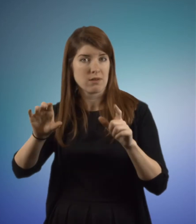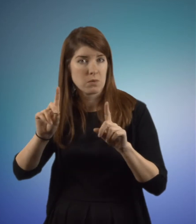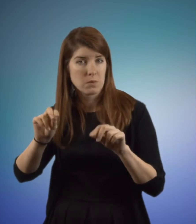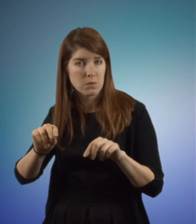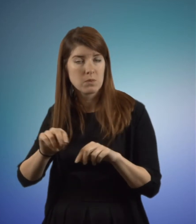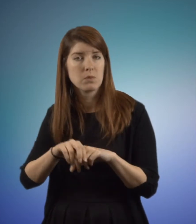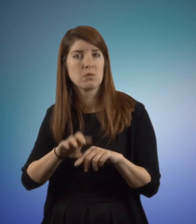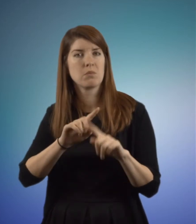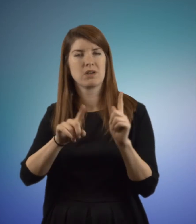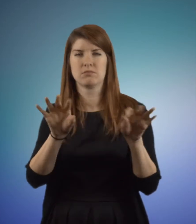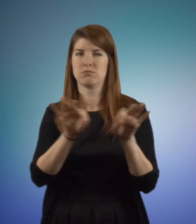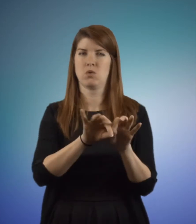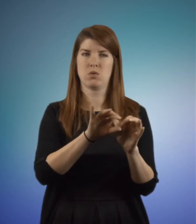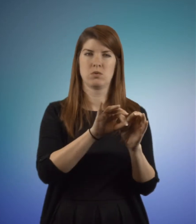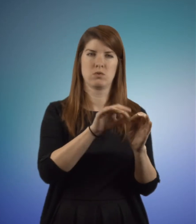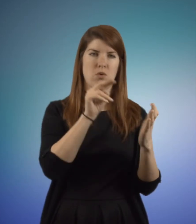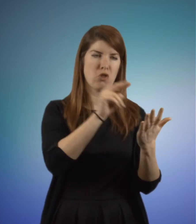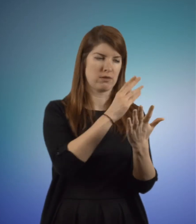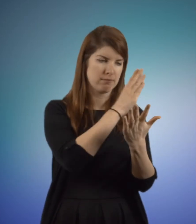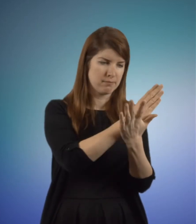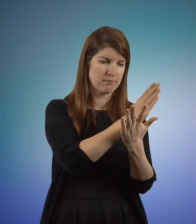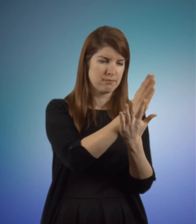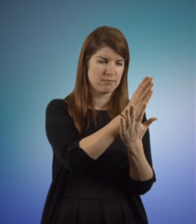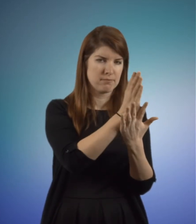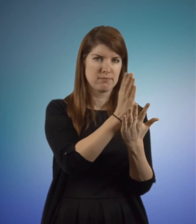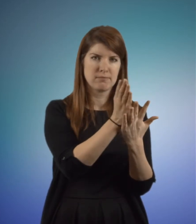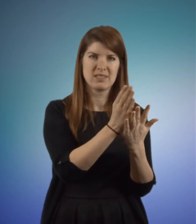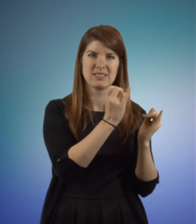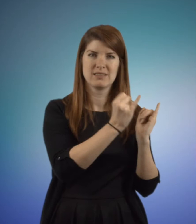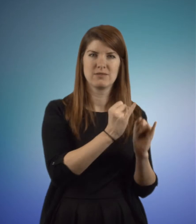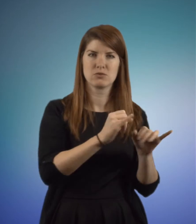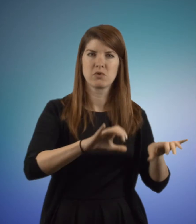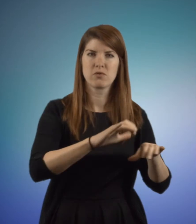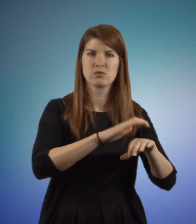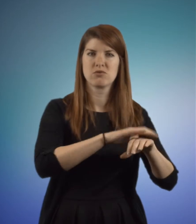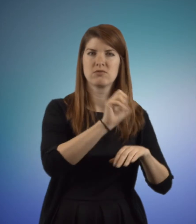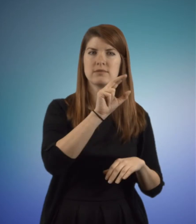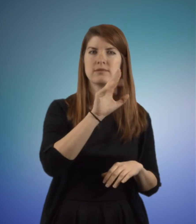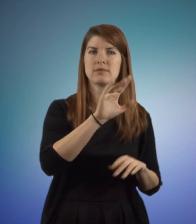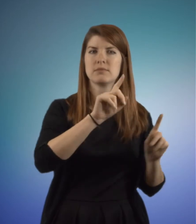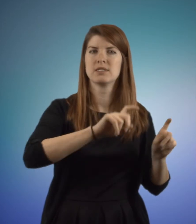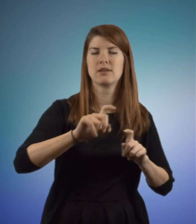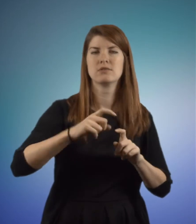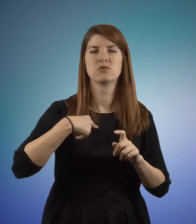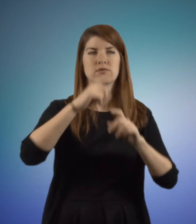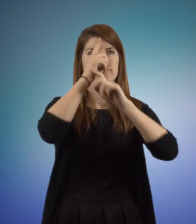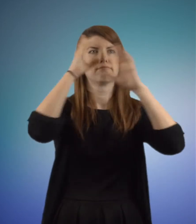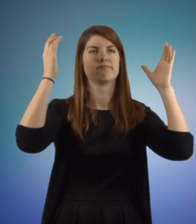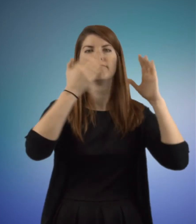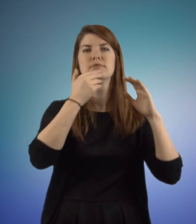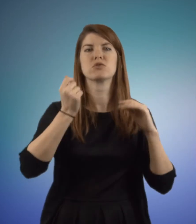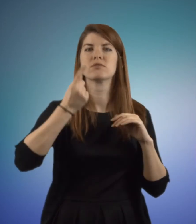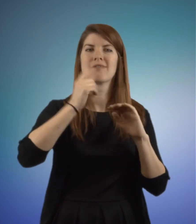on each one of the subtests of the individual tests that are given, so that you have a better understanding of how that child's doing,